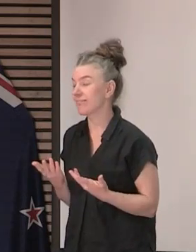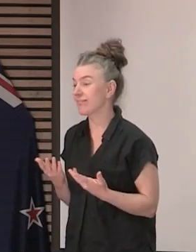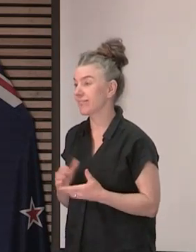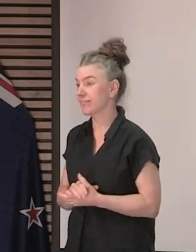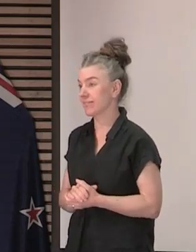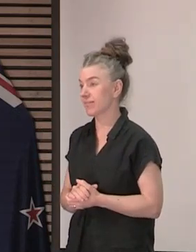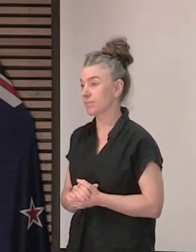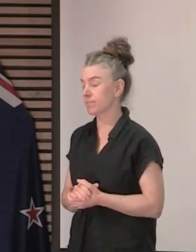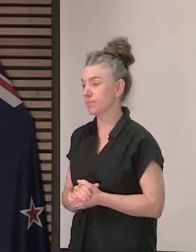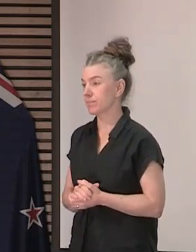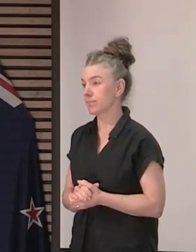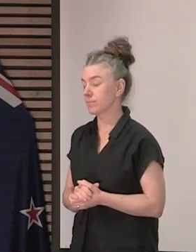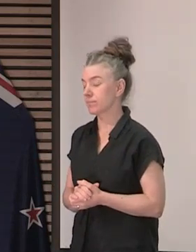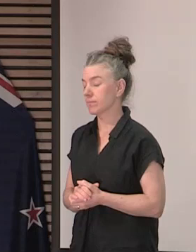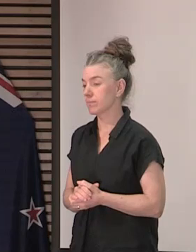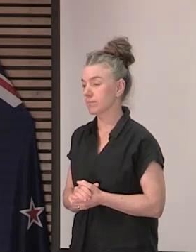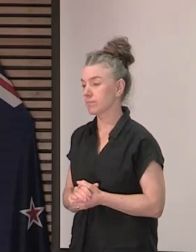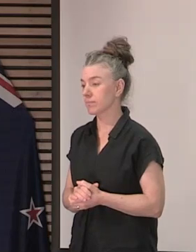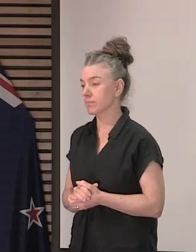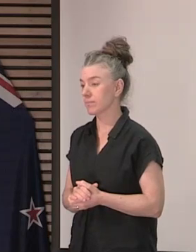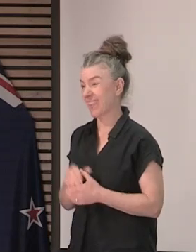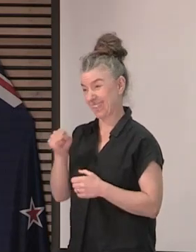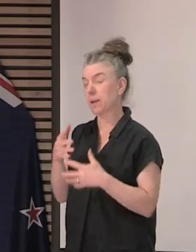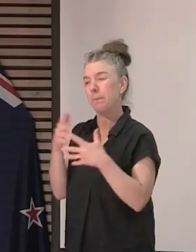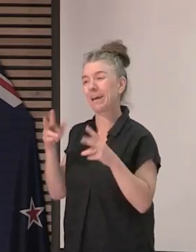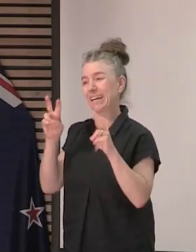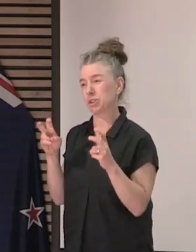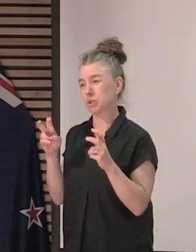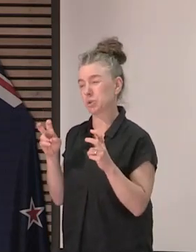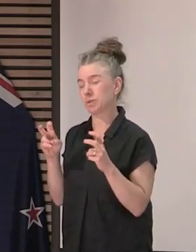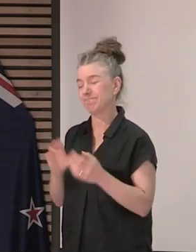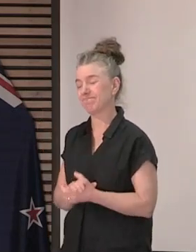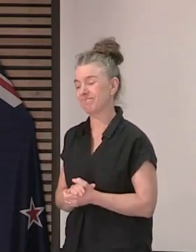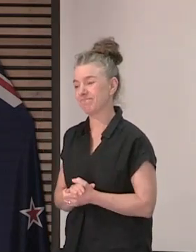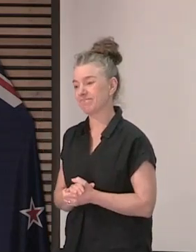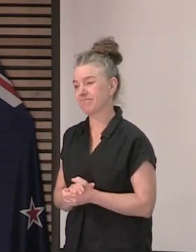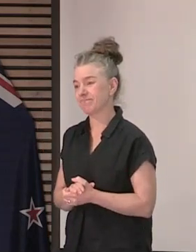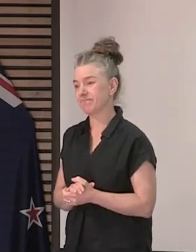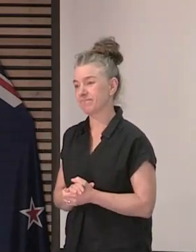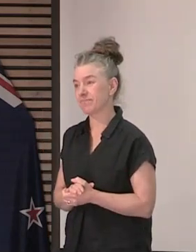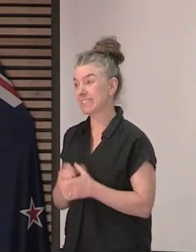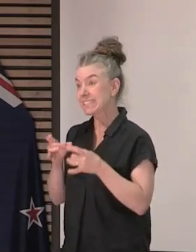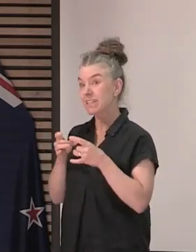There has always been urgencyaround this matter, but simplyput, we could not have done itfrom the beginning.